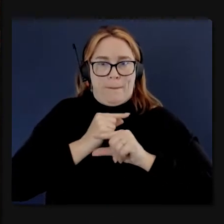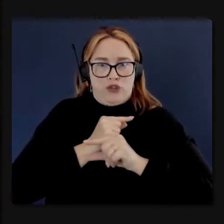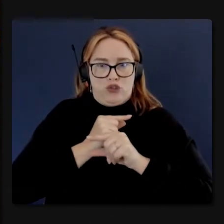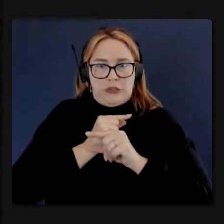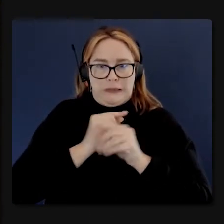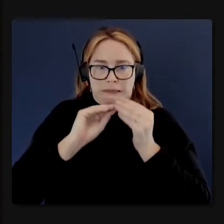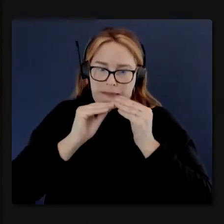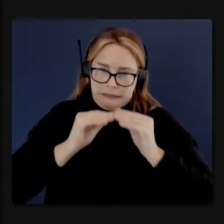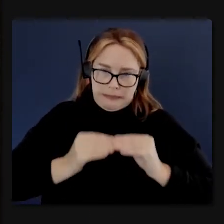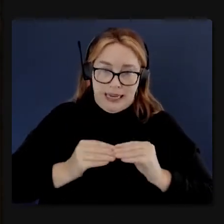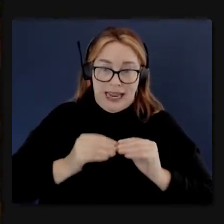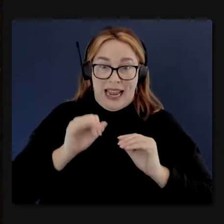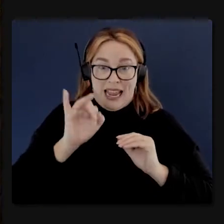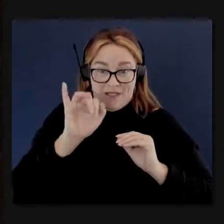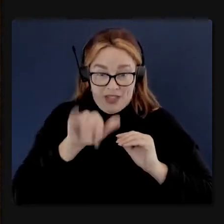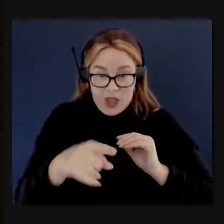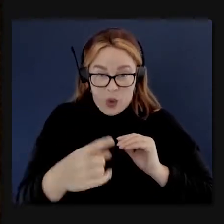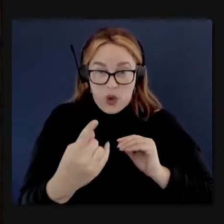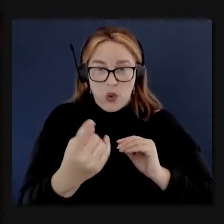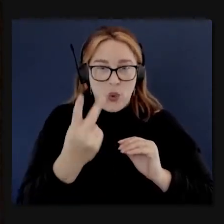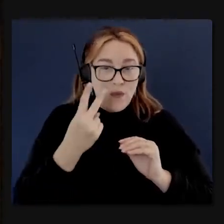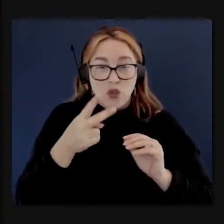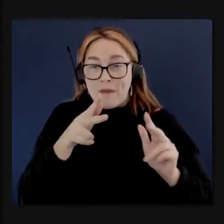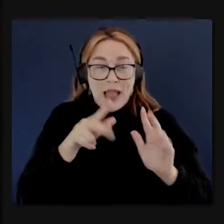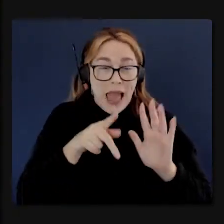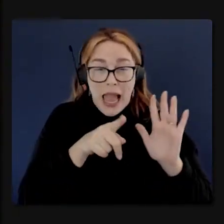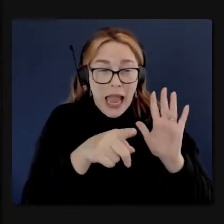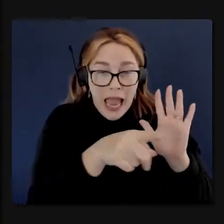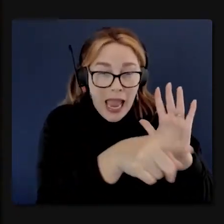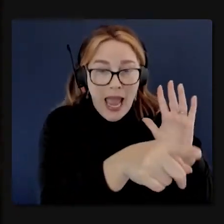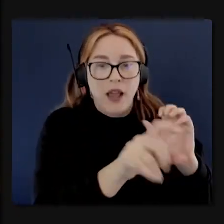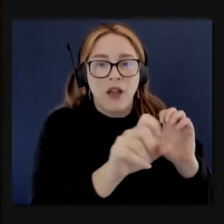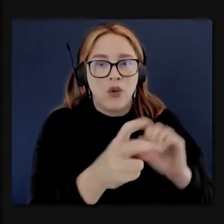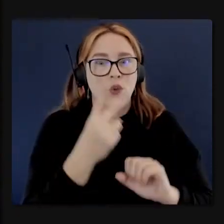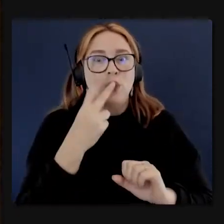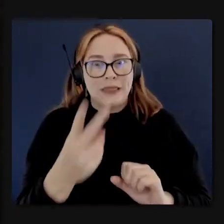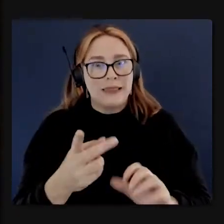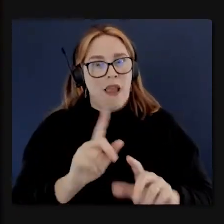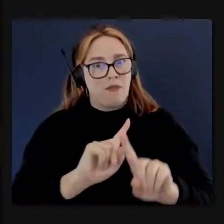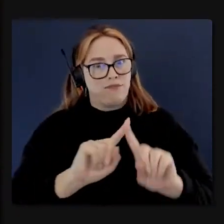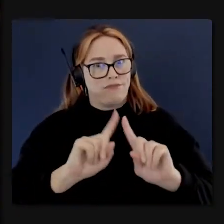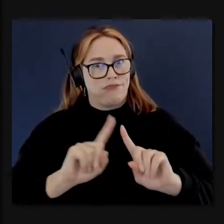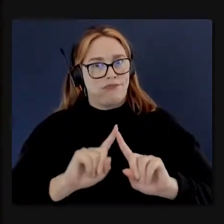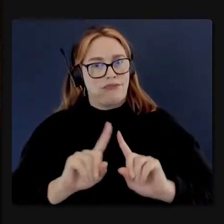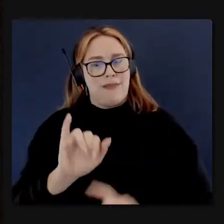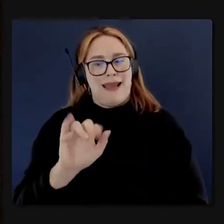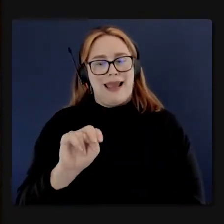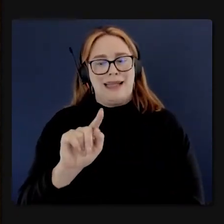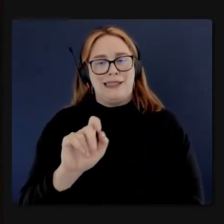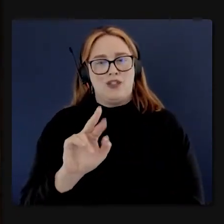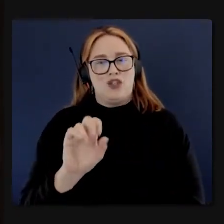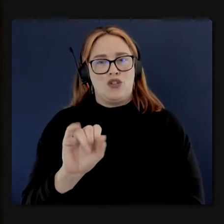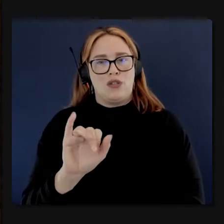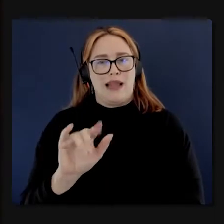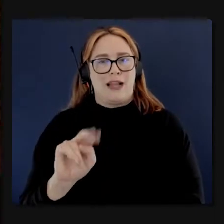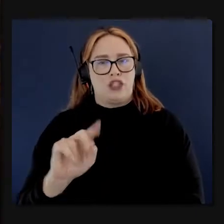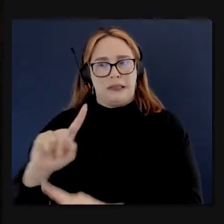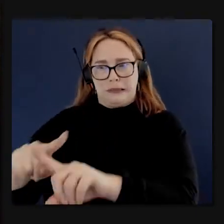like this one. If we fly through here, we can see that there's a lot of intersecting, intersections happening internally here.